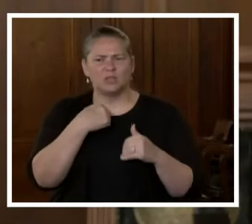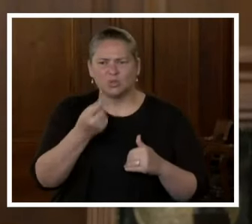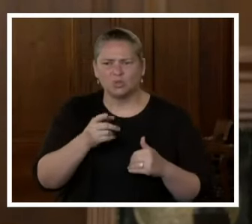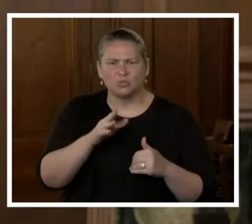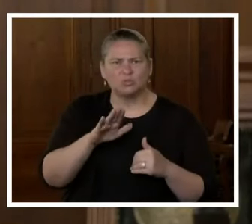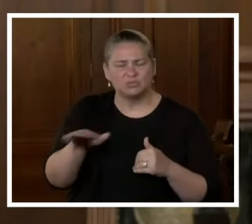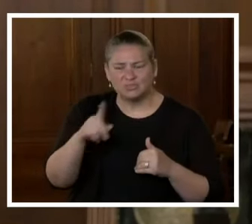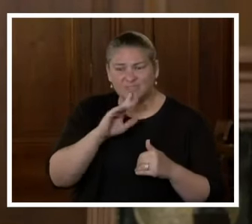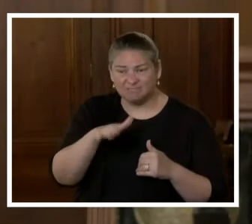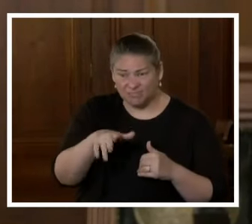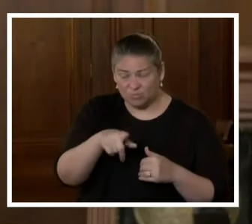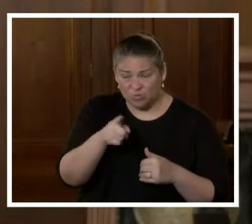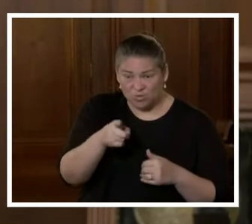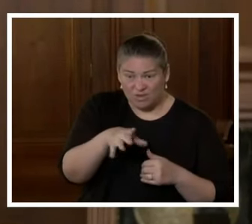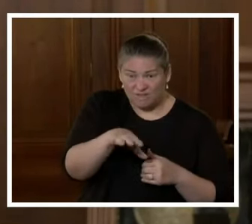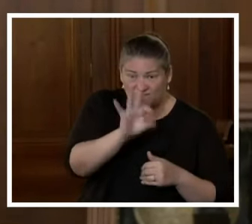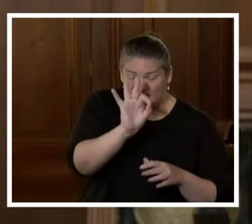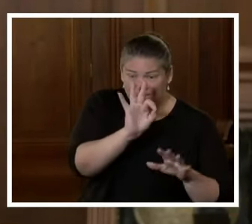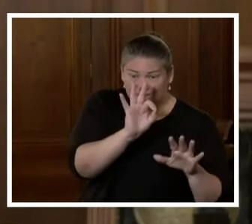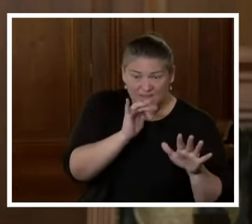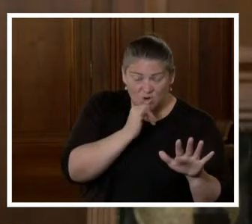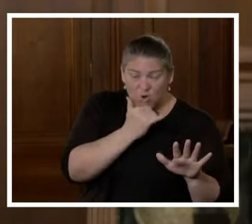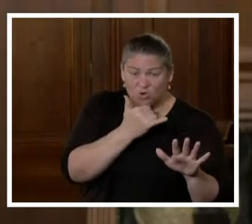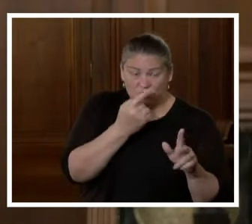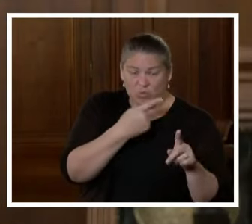WE'RE SEEING SO MANY PEOPLE JOIN